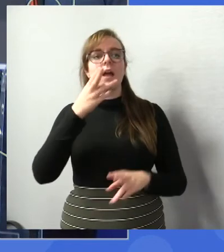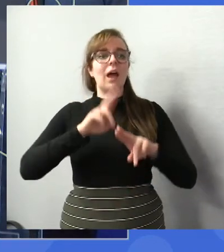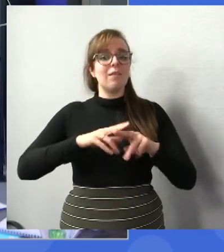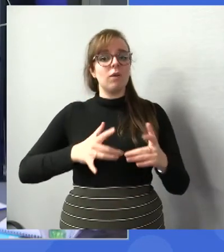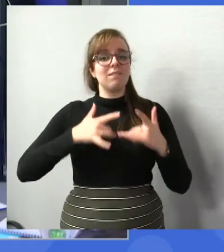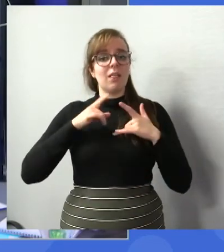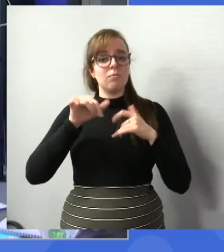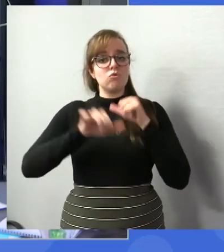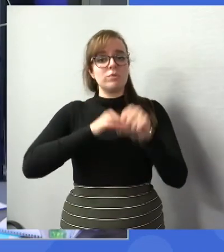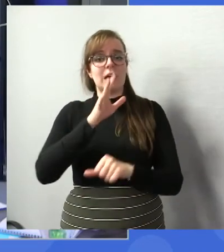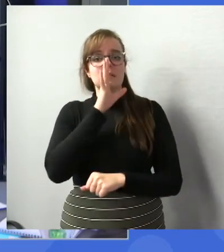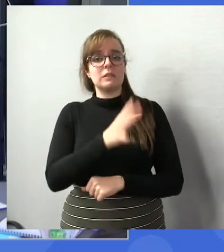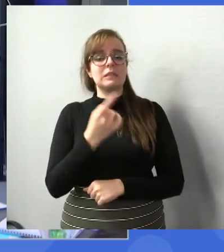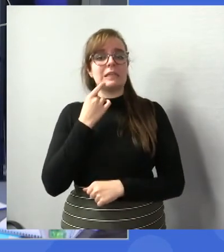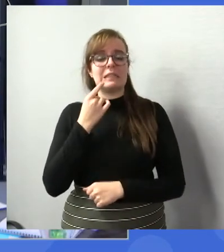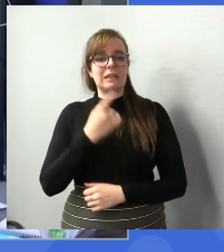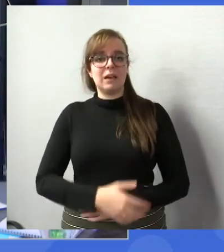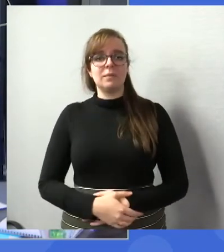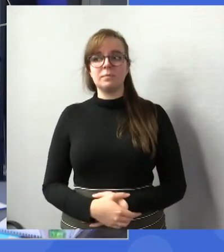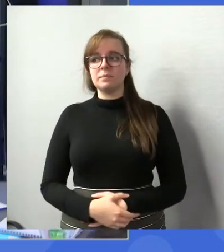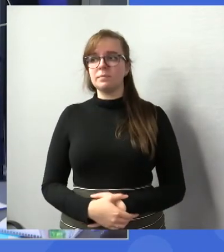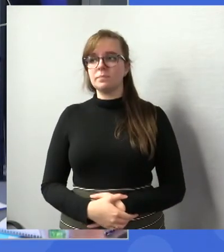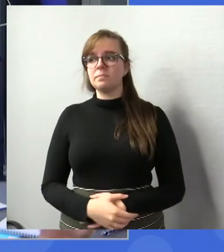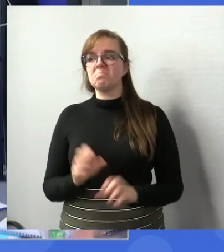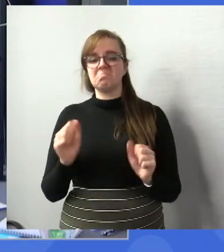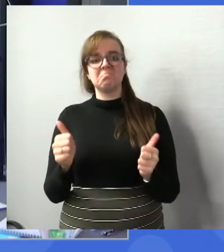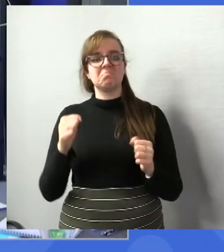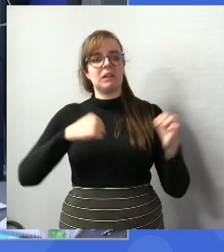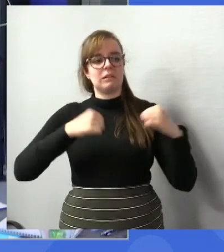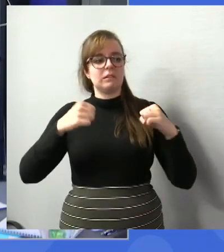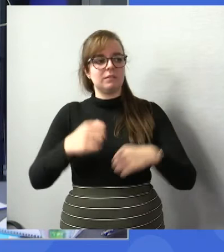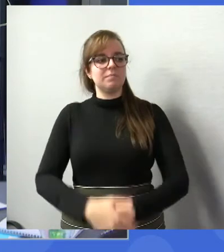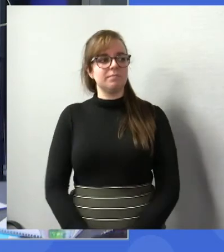quite straightforward good lovely and okay thank you very much we're going to